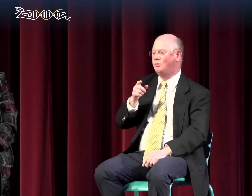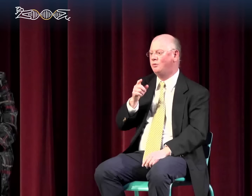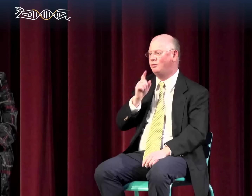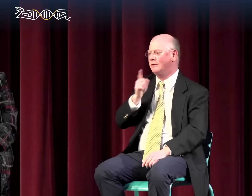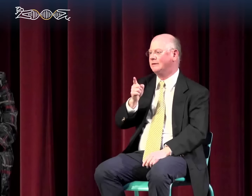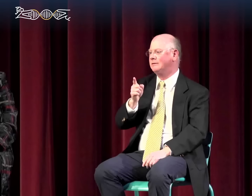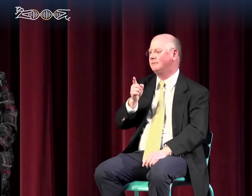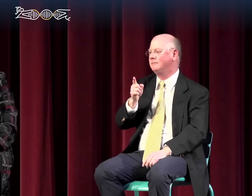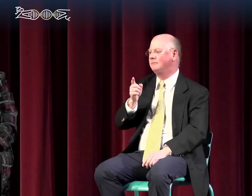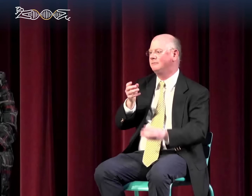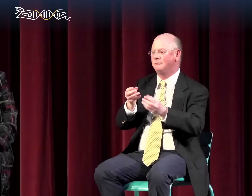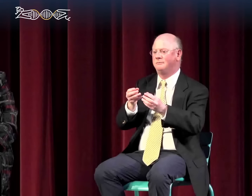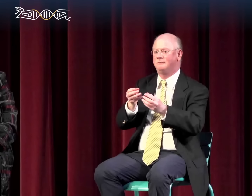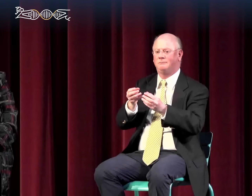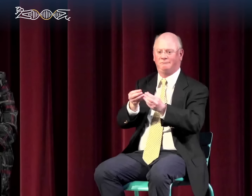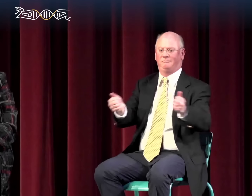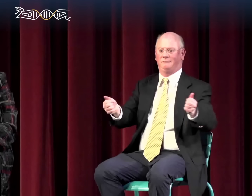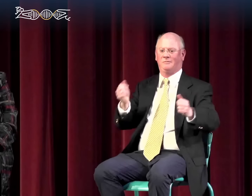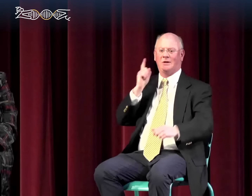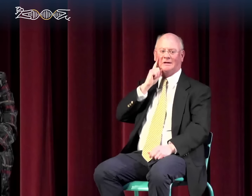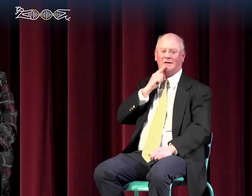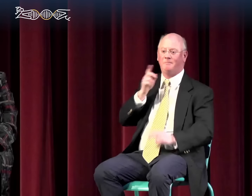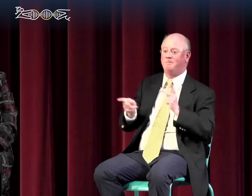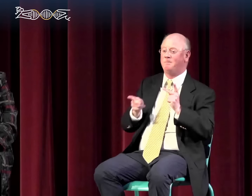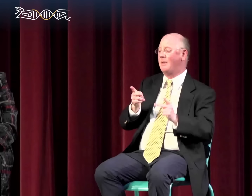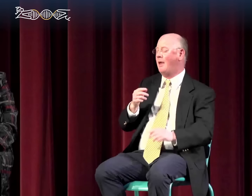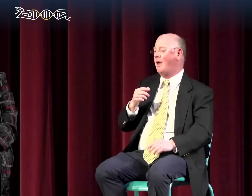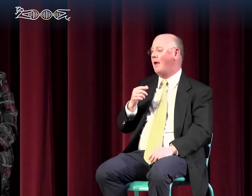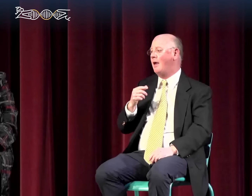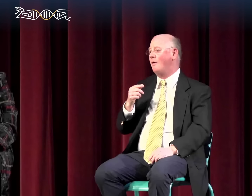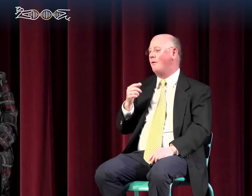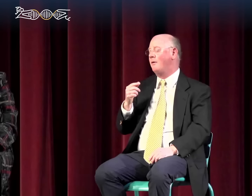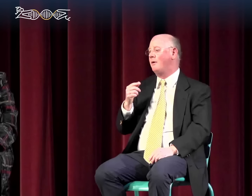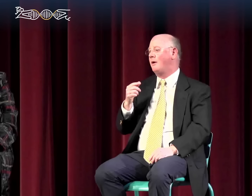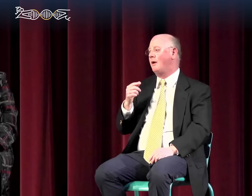Specifically with the goal of eradicating Deaf people.